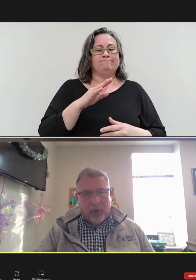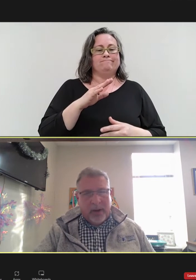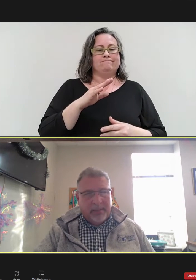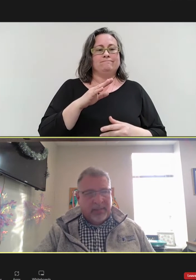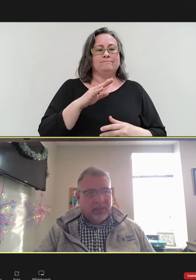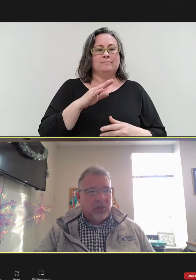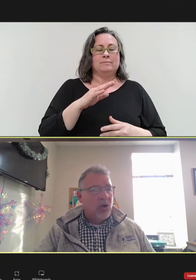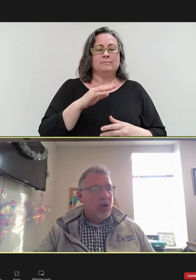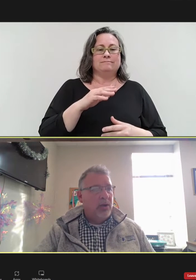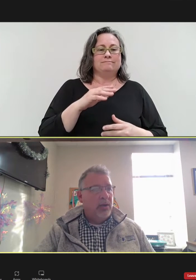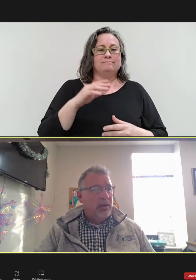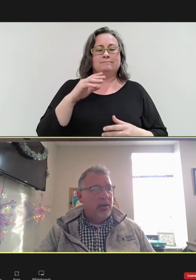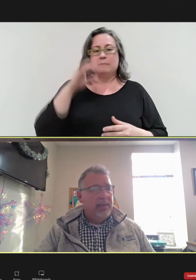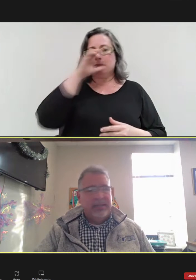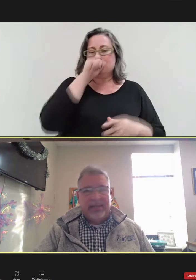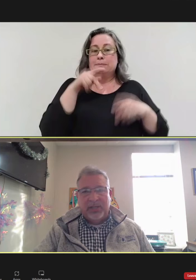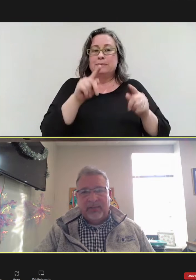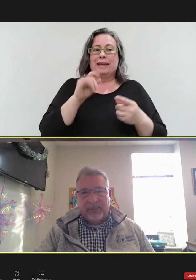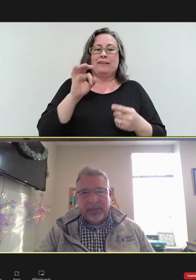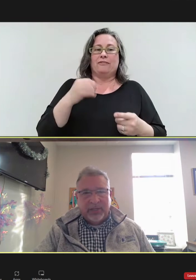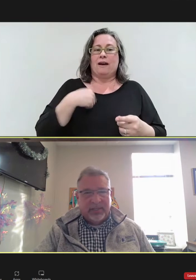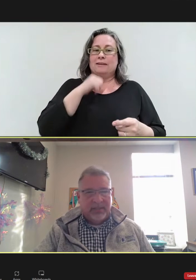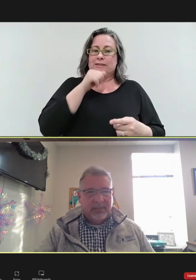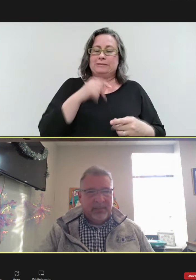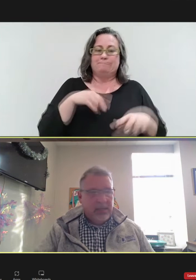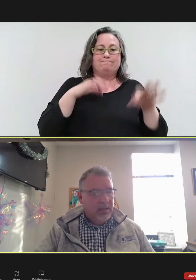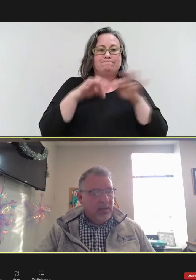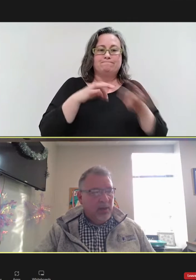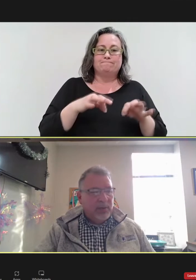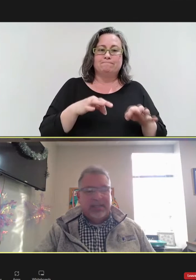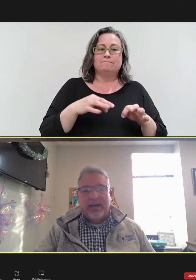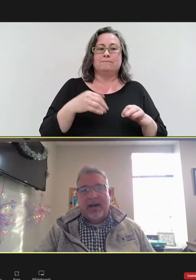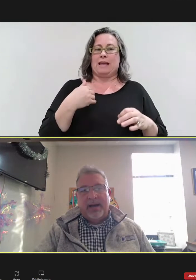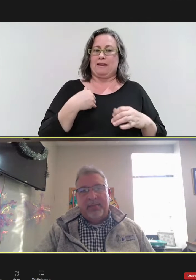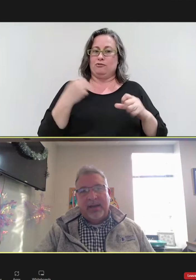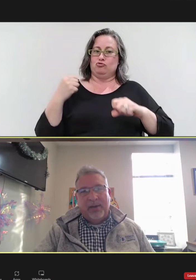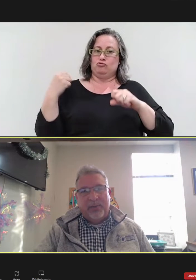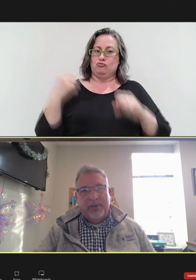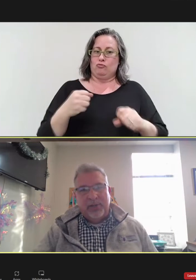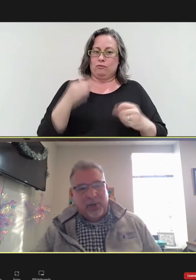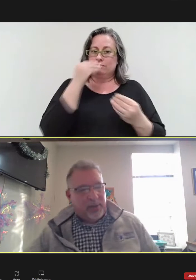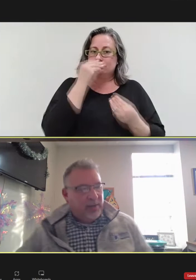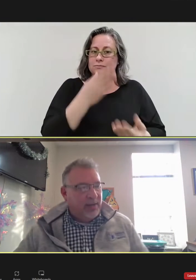program is a strong immunization information system. There was a time that I would joke